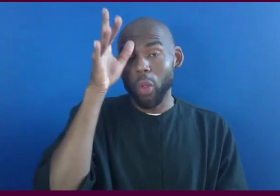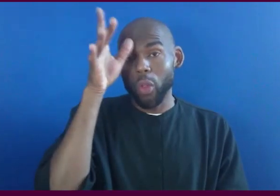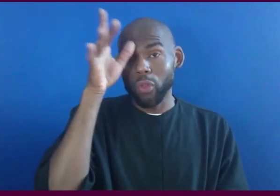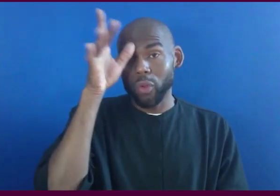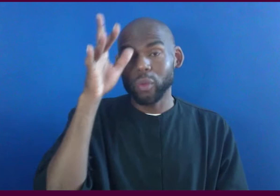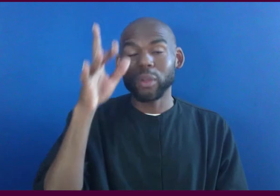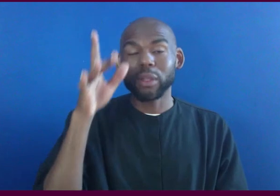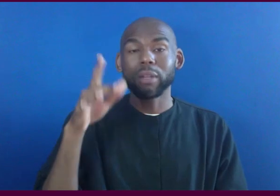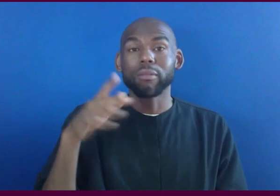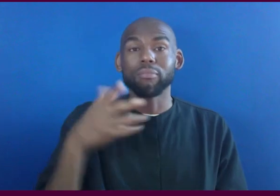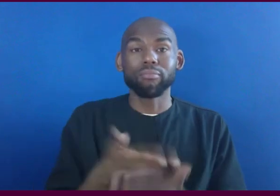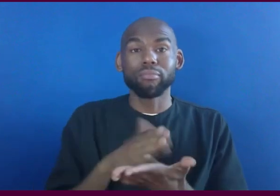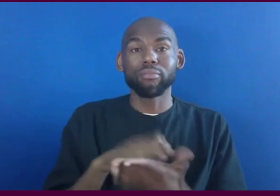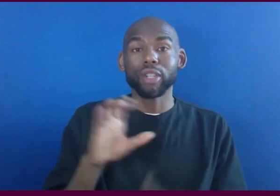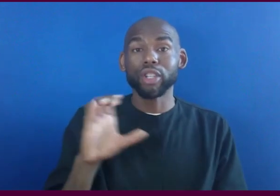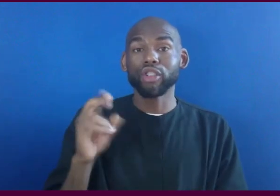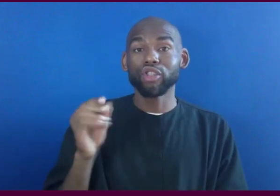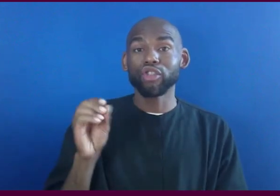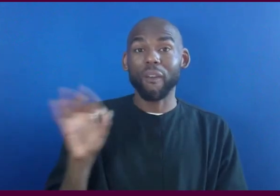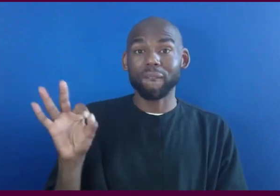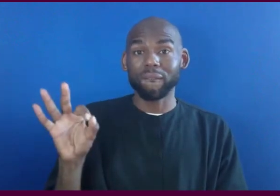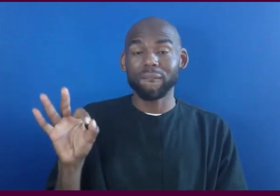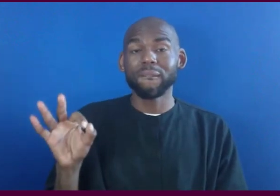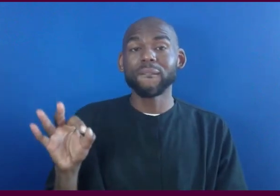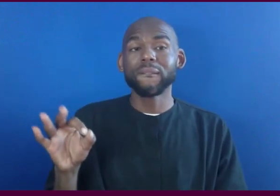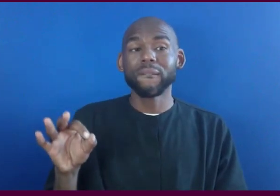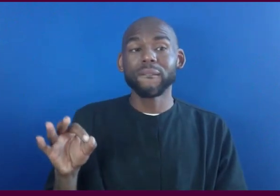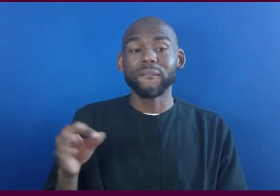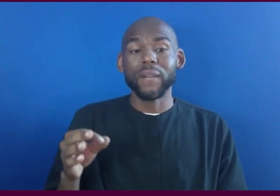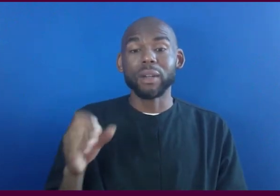My father was a chef.